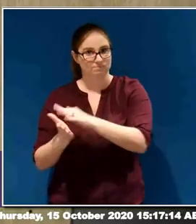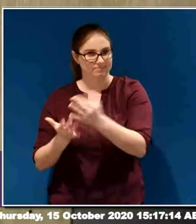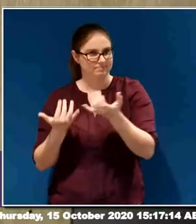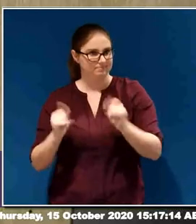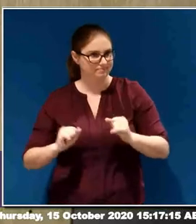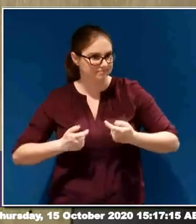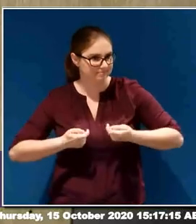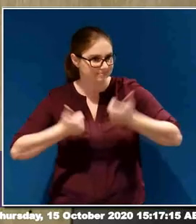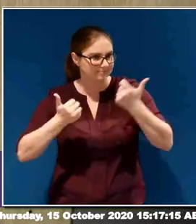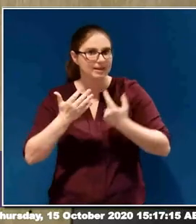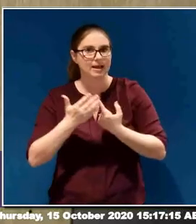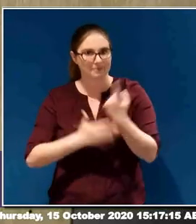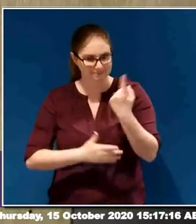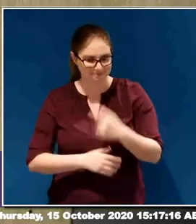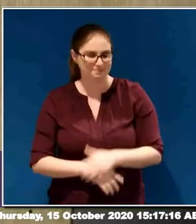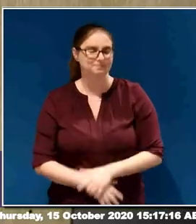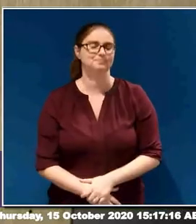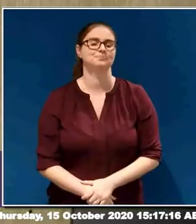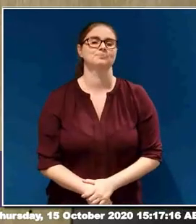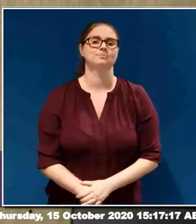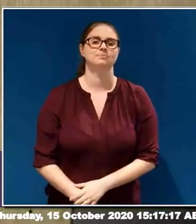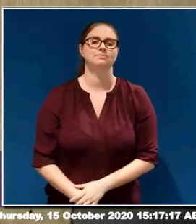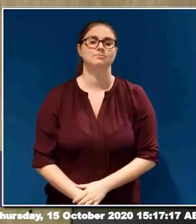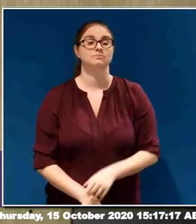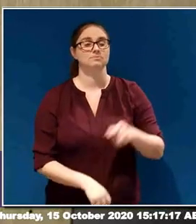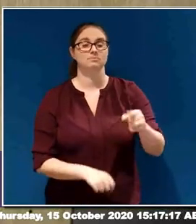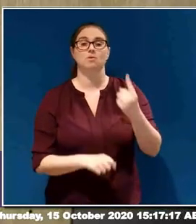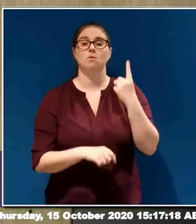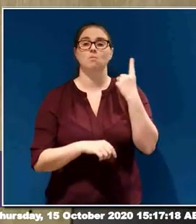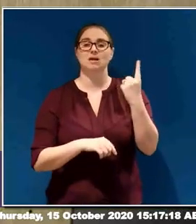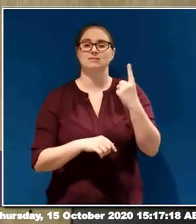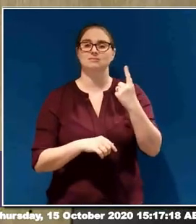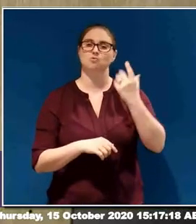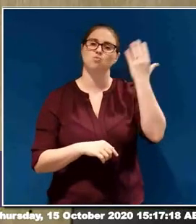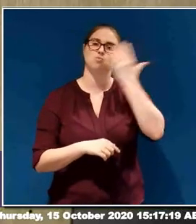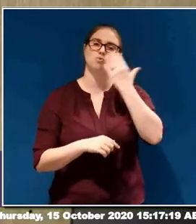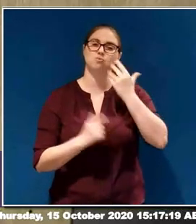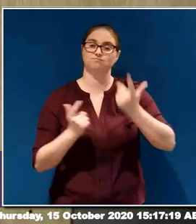to me because she wanted to change how things were done in her school, and